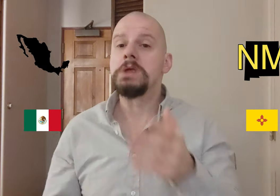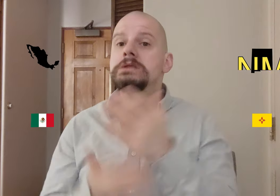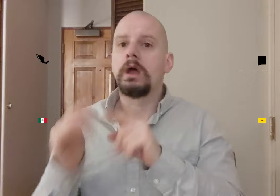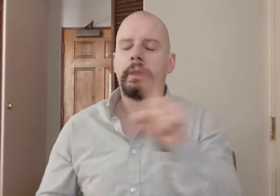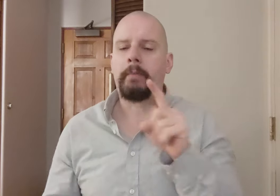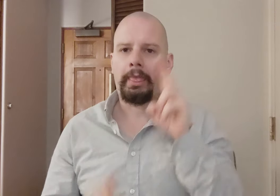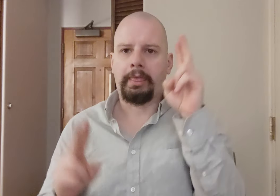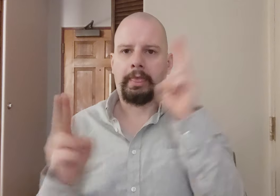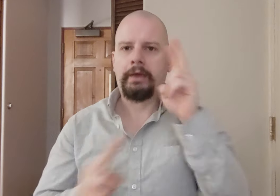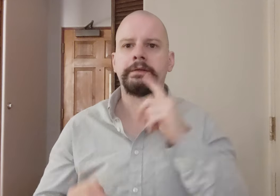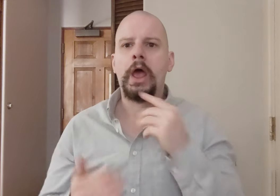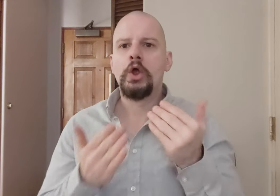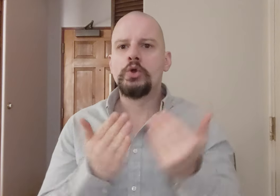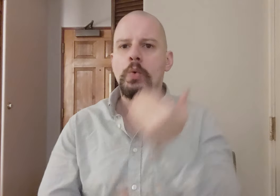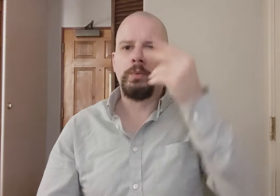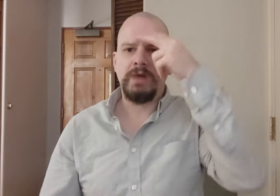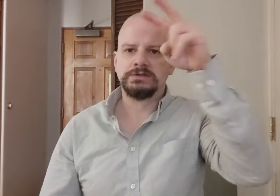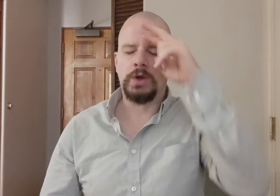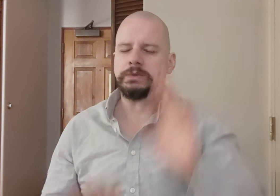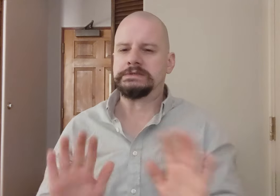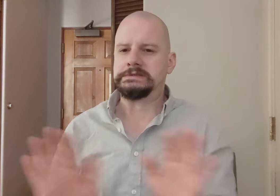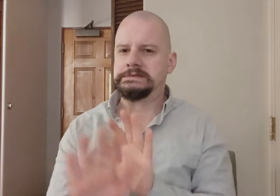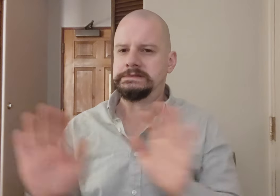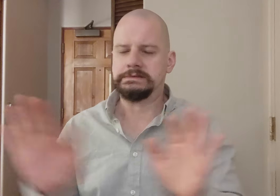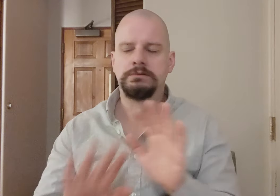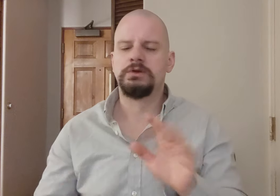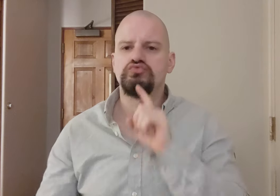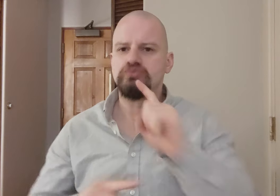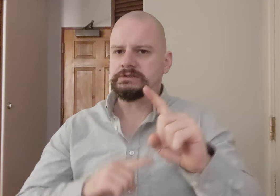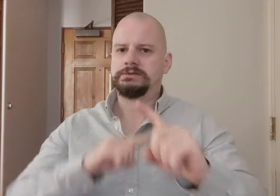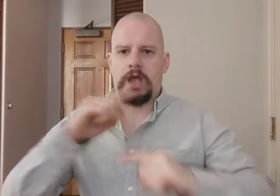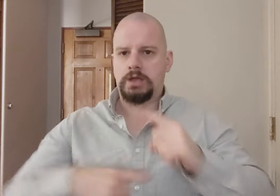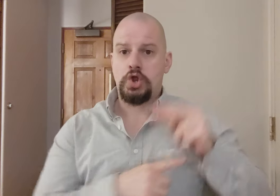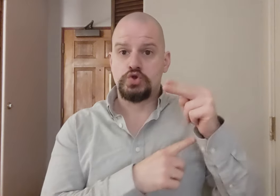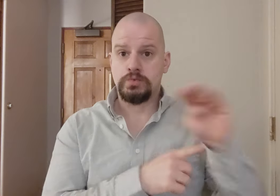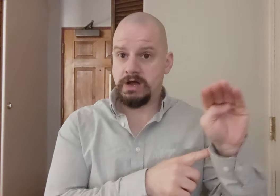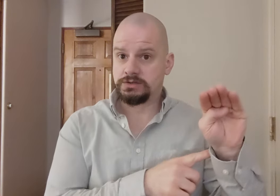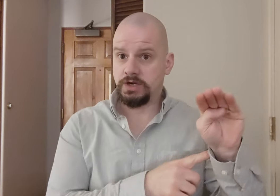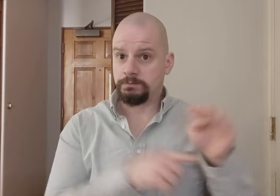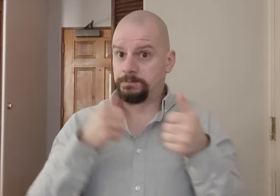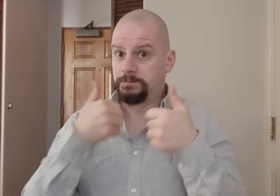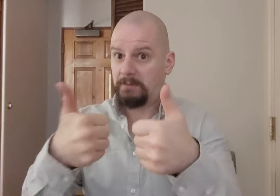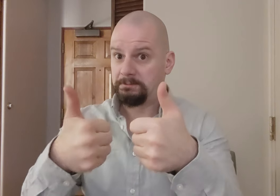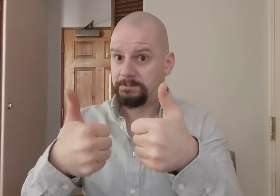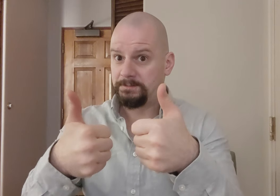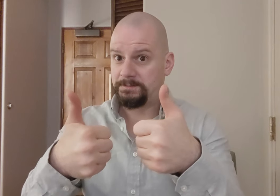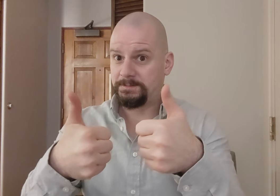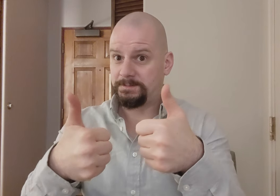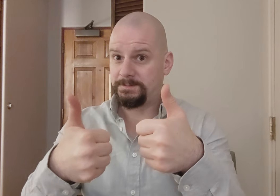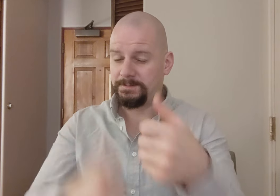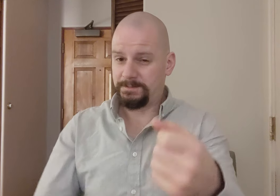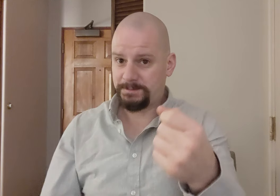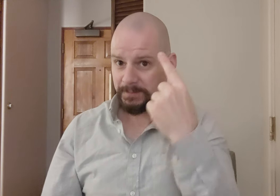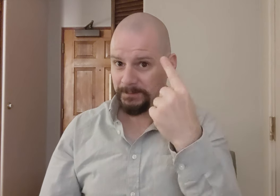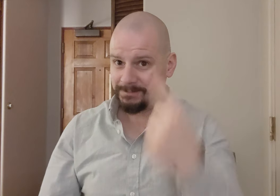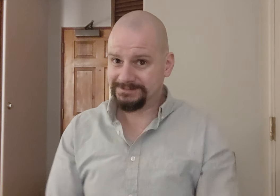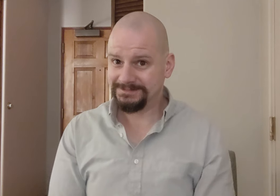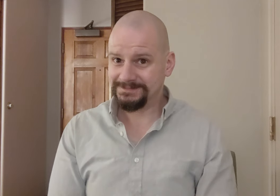Some people accidentally use the other sign for the state which is not encouraged. That's the sign, "NM". Allright? Ya get it?